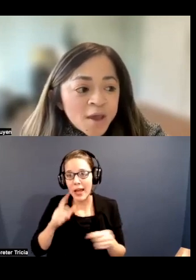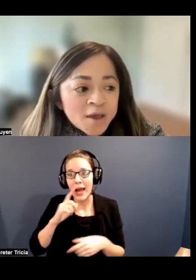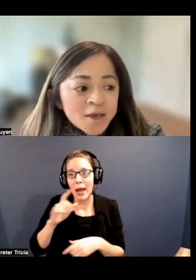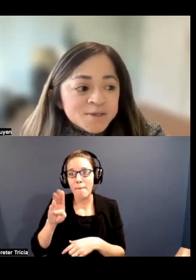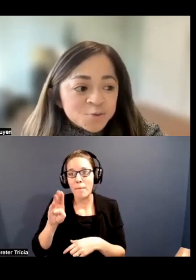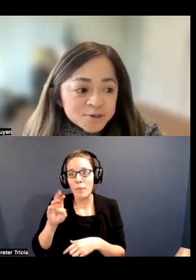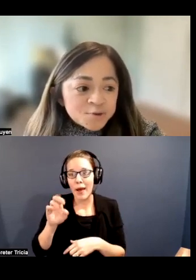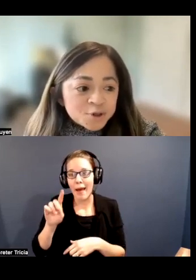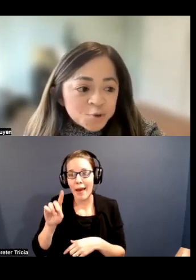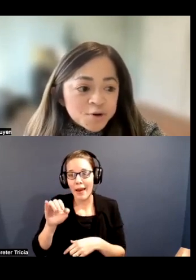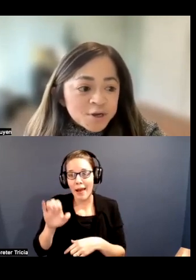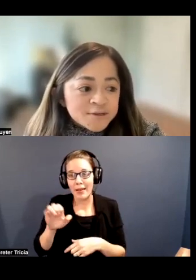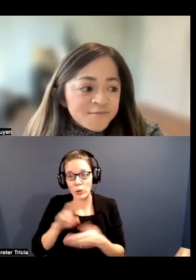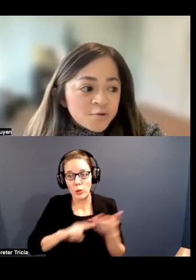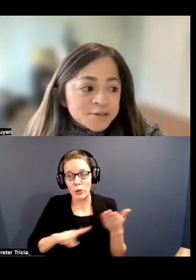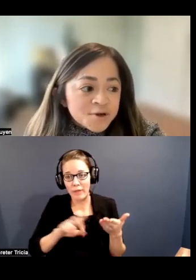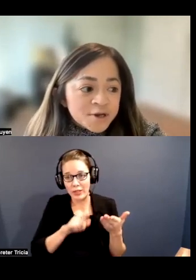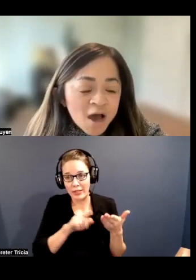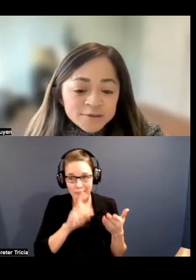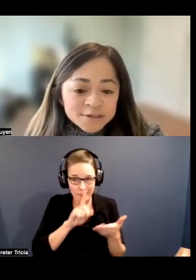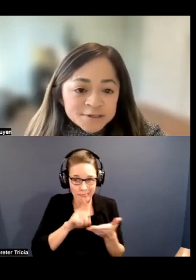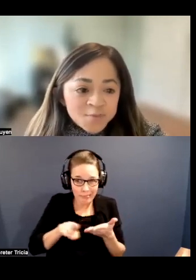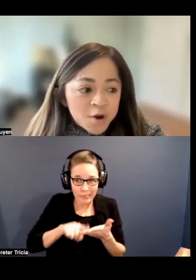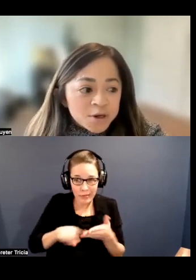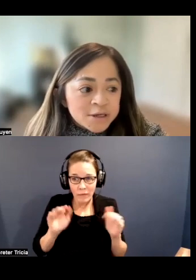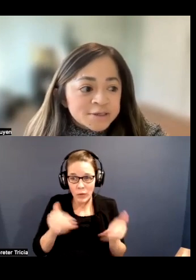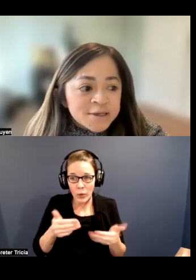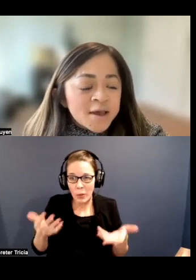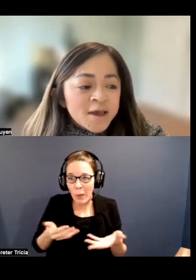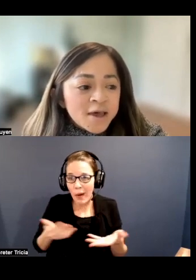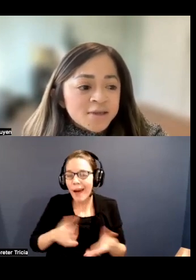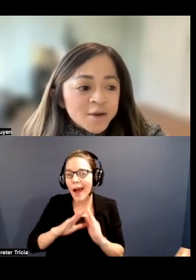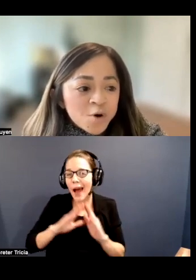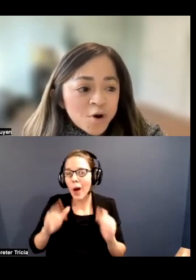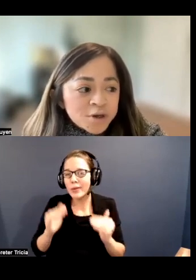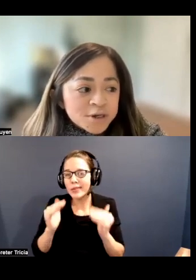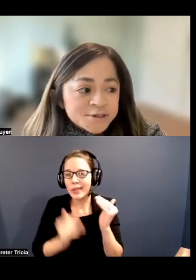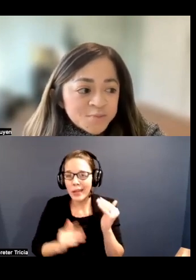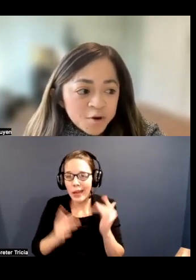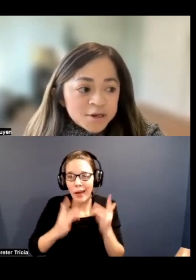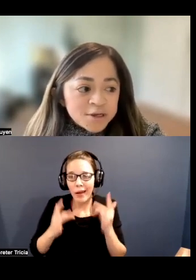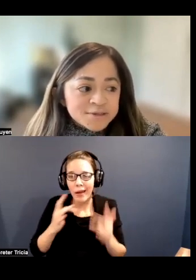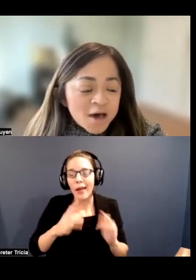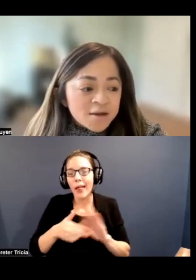His research work has focused on housing disparities and labor market disparities that